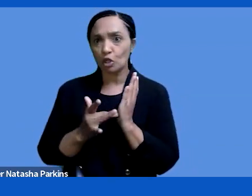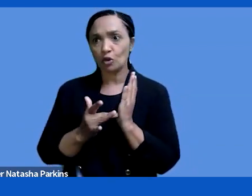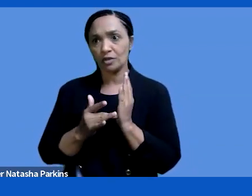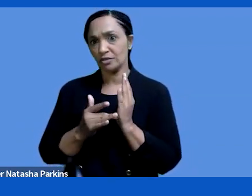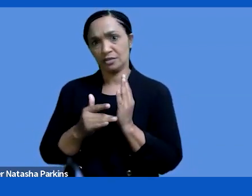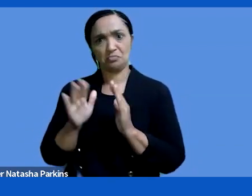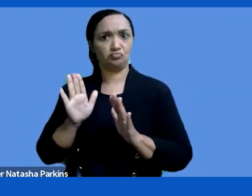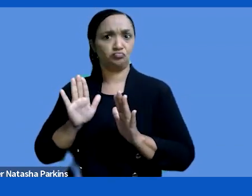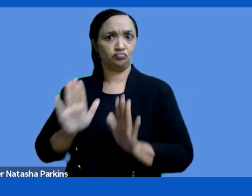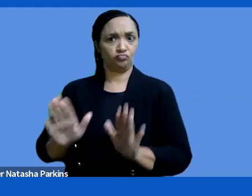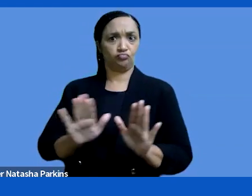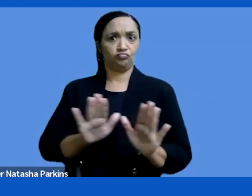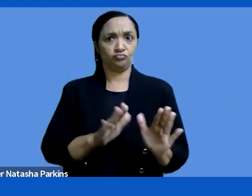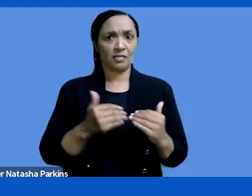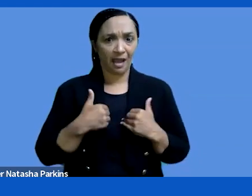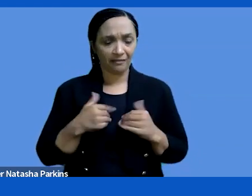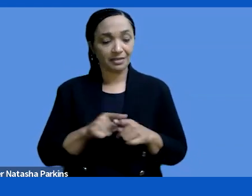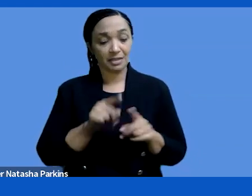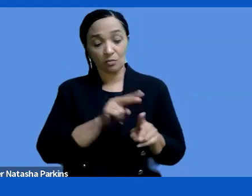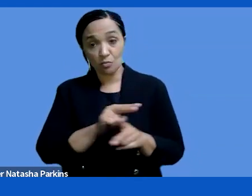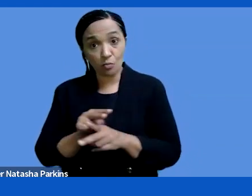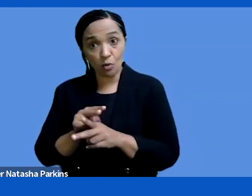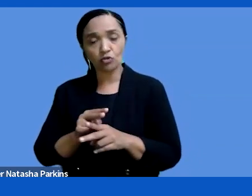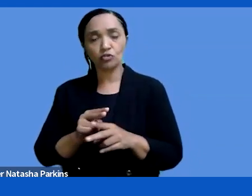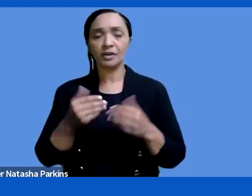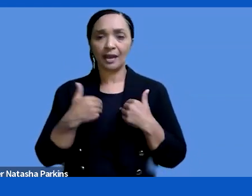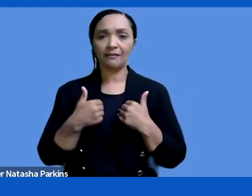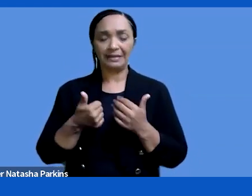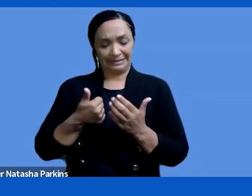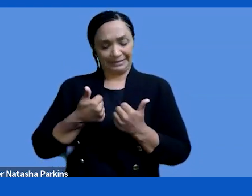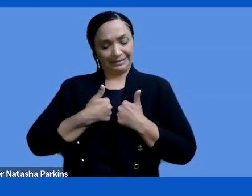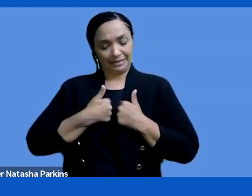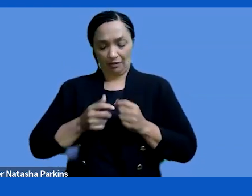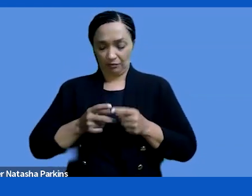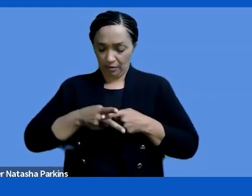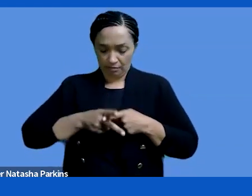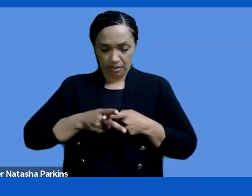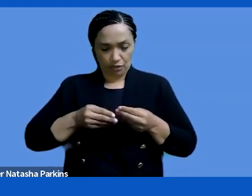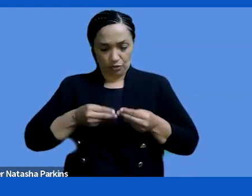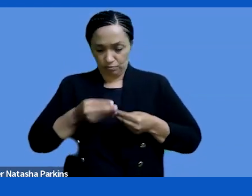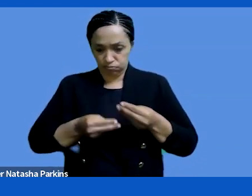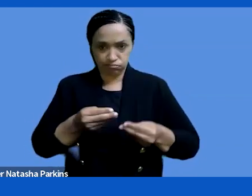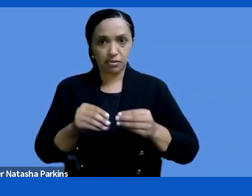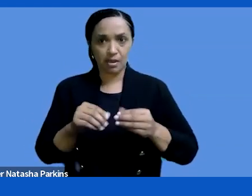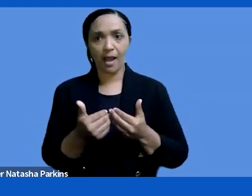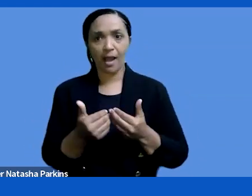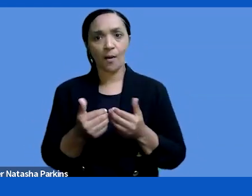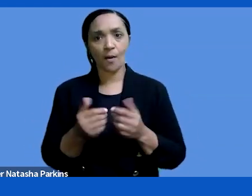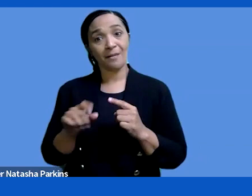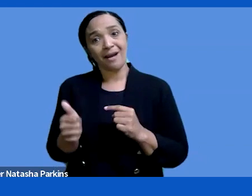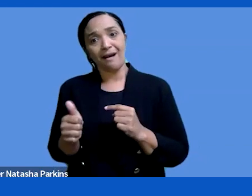some monitoring agencies develop their own methods and tools and whatnot. But to have a list if it is